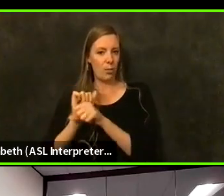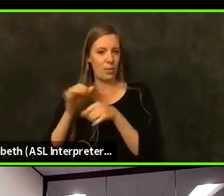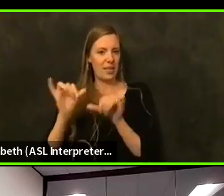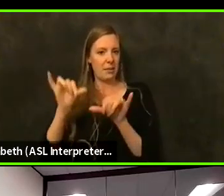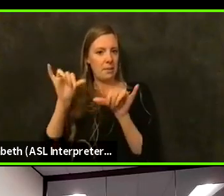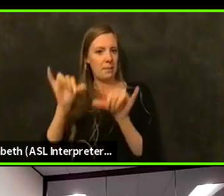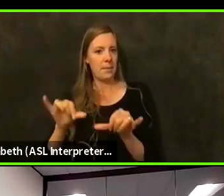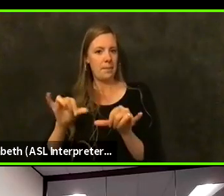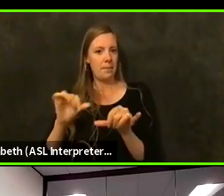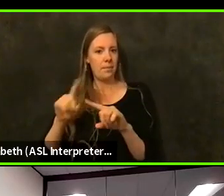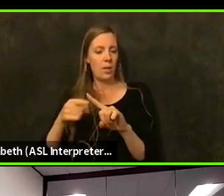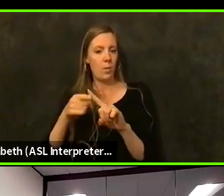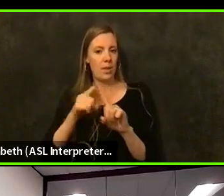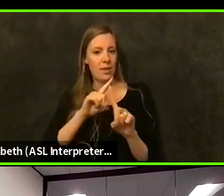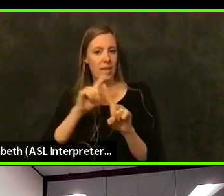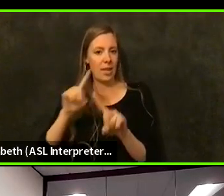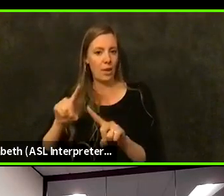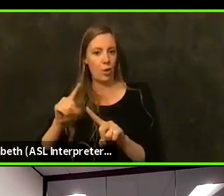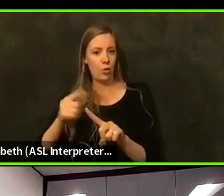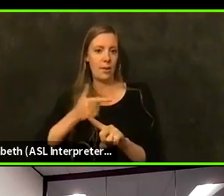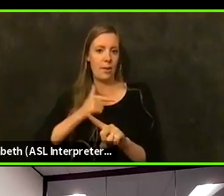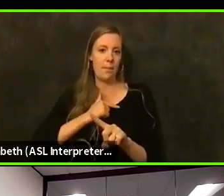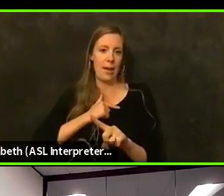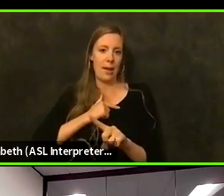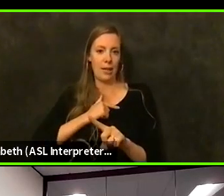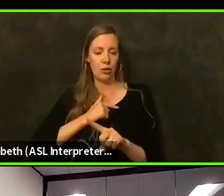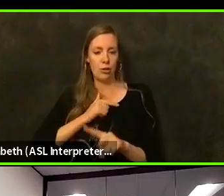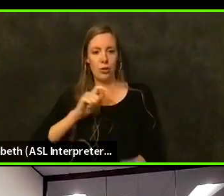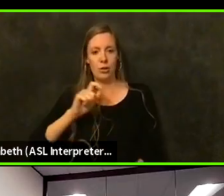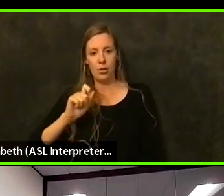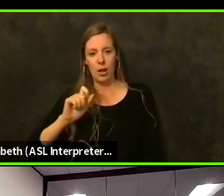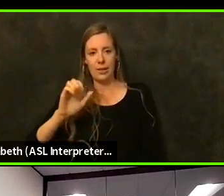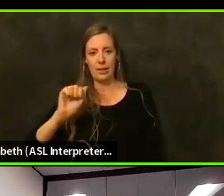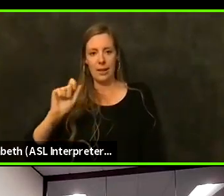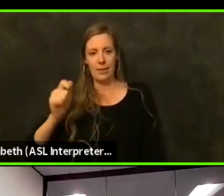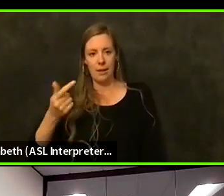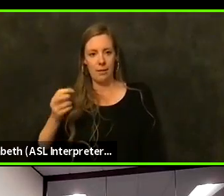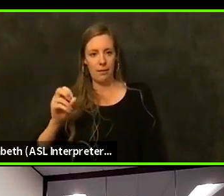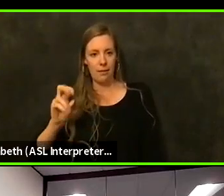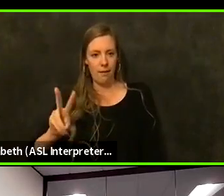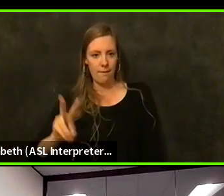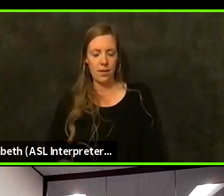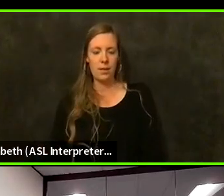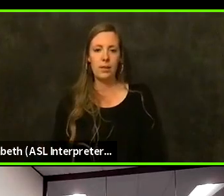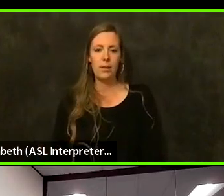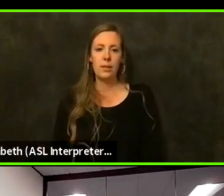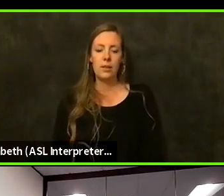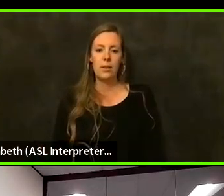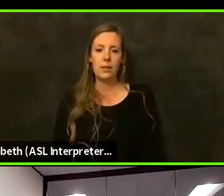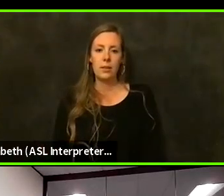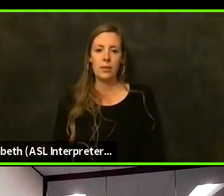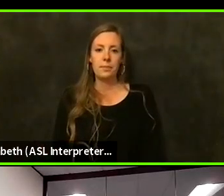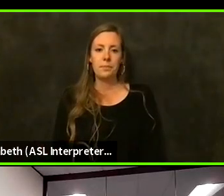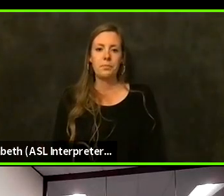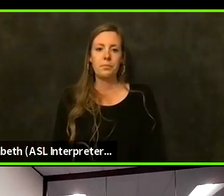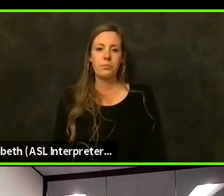When they go to that, they might turn the site. Accenture and